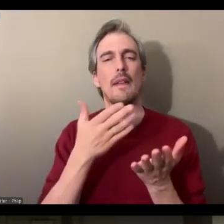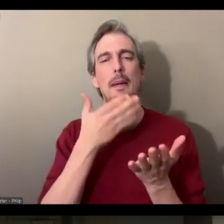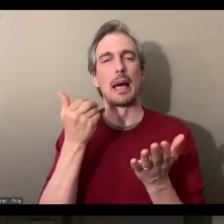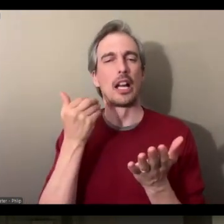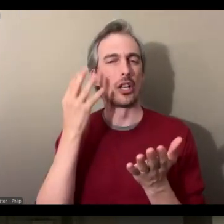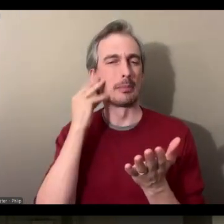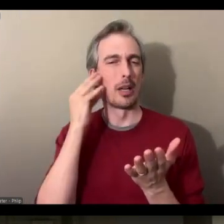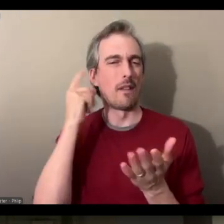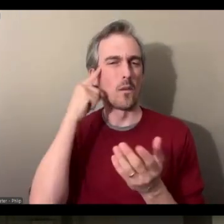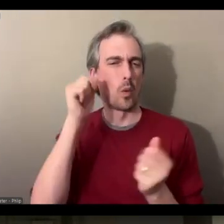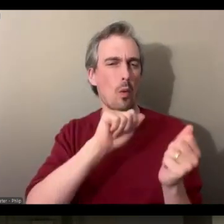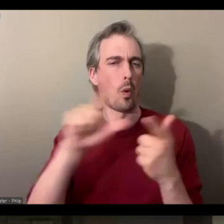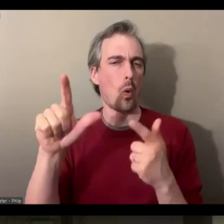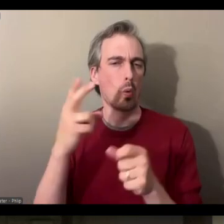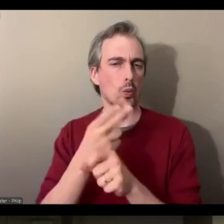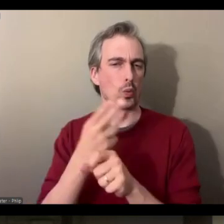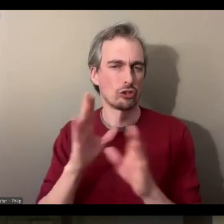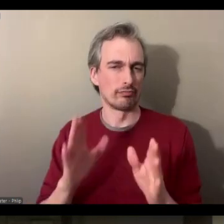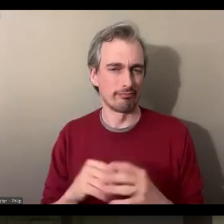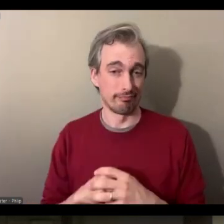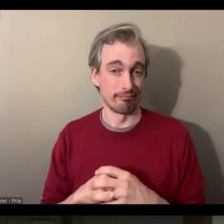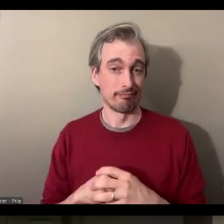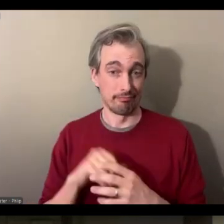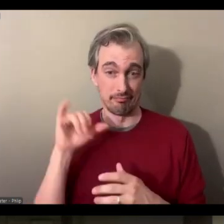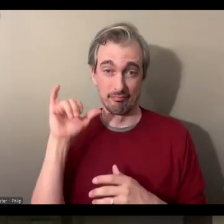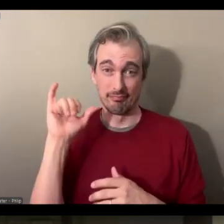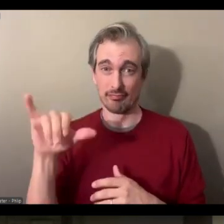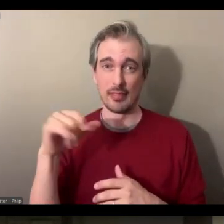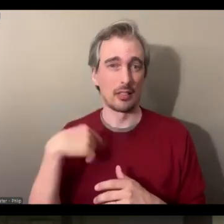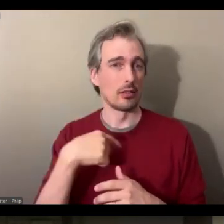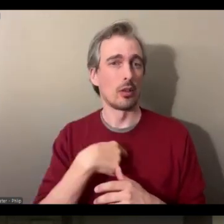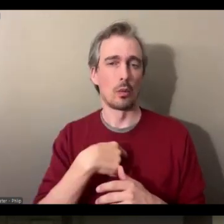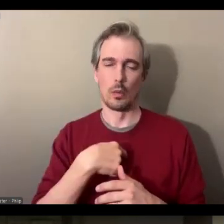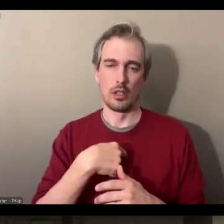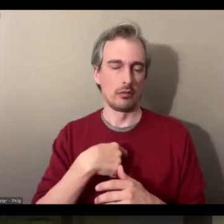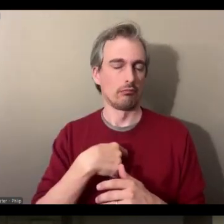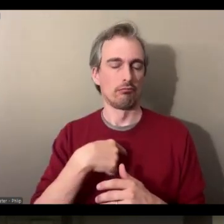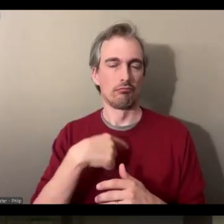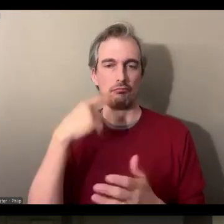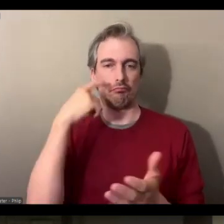that we discovered and continue to discover every step of the way when we do user testing in